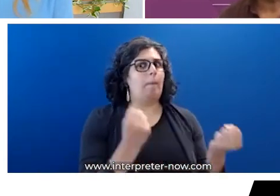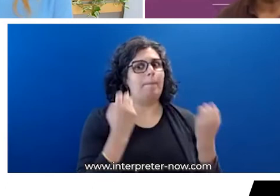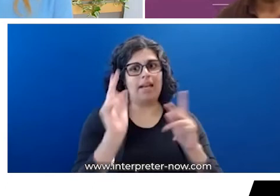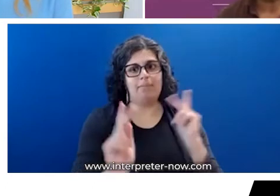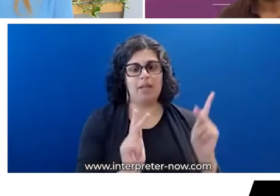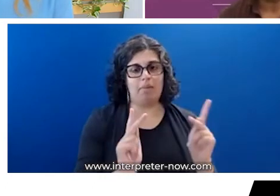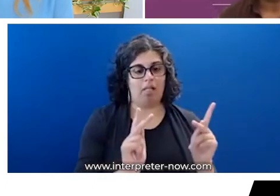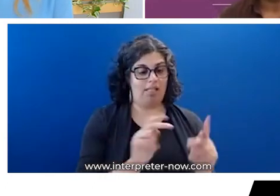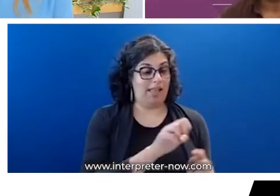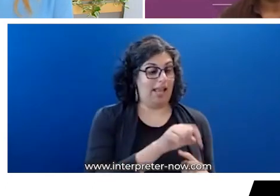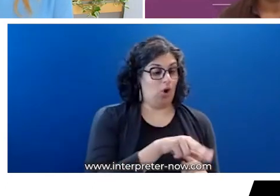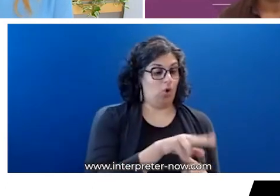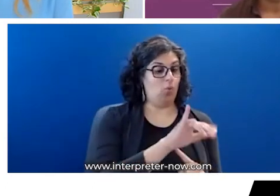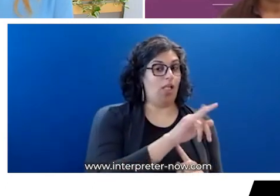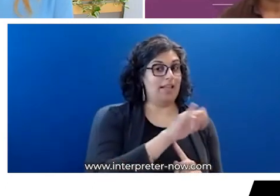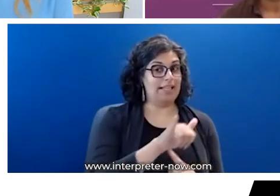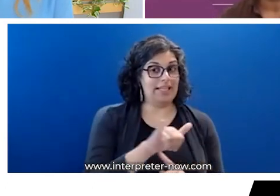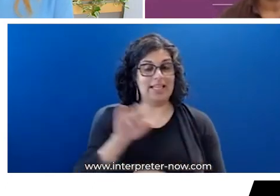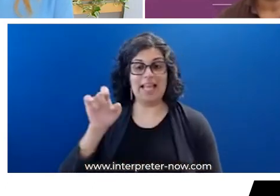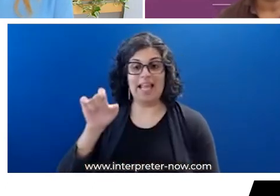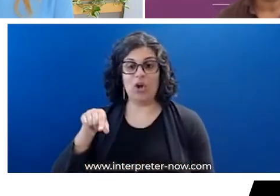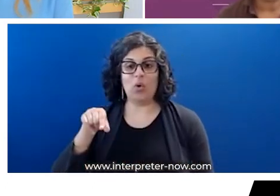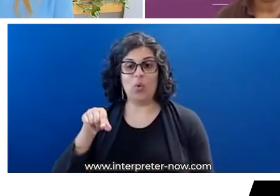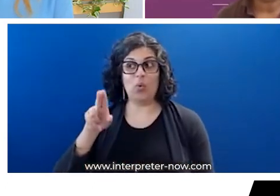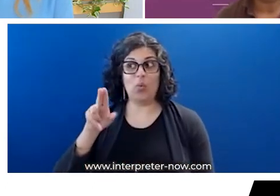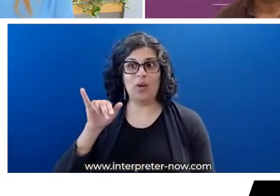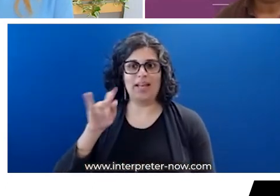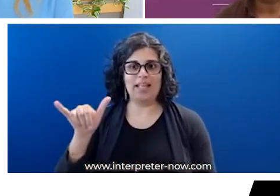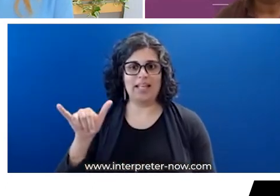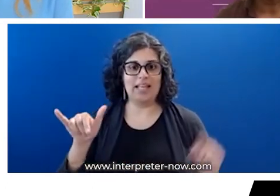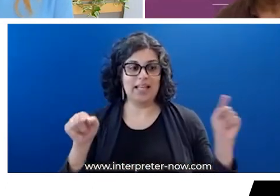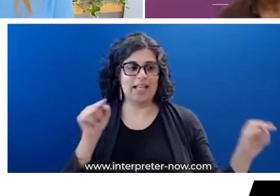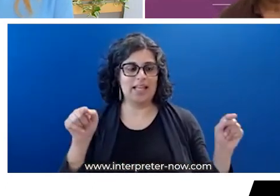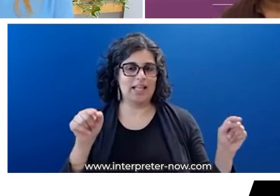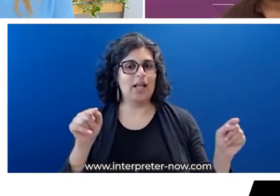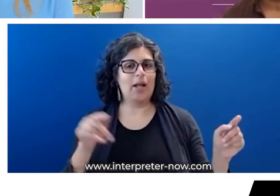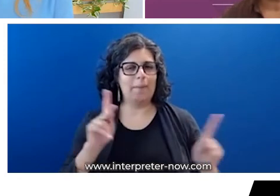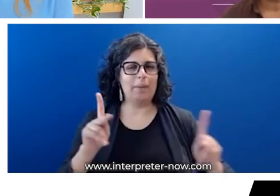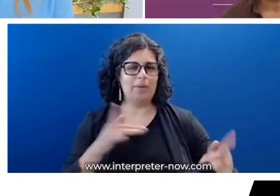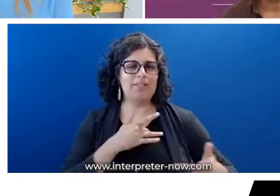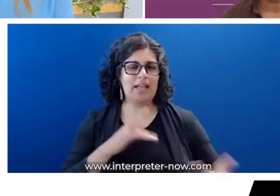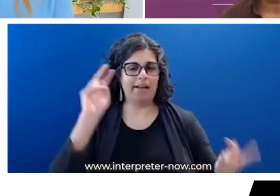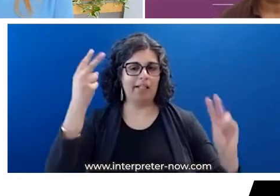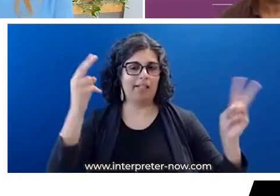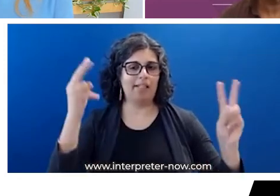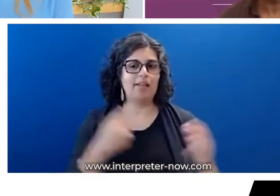And while they're certainly interconnected, there is a very important distinction that needs to be amplified. Quality is giving everyone the same thing.